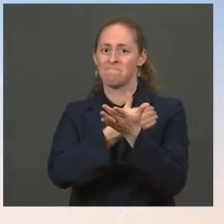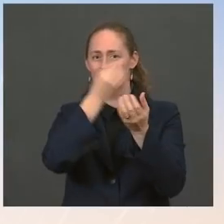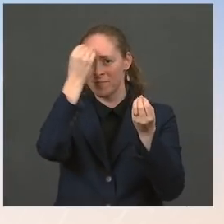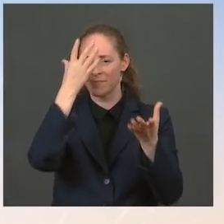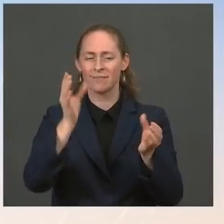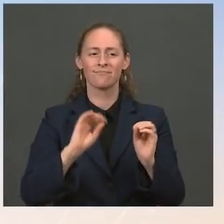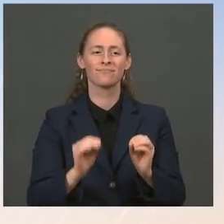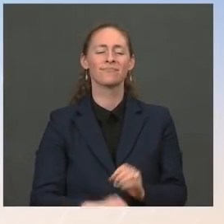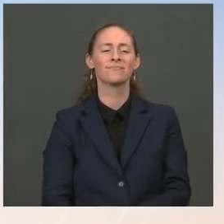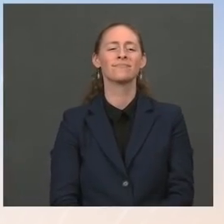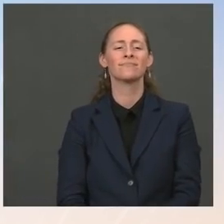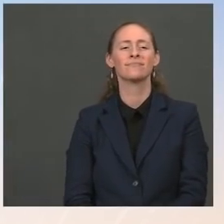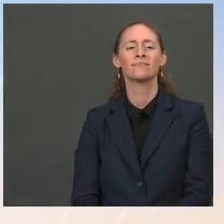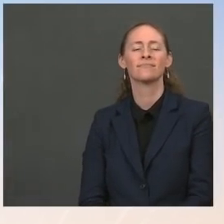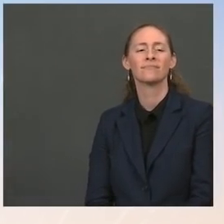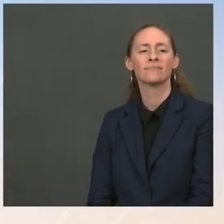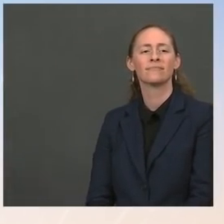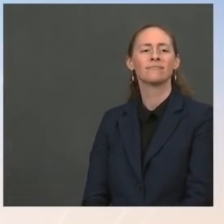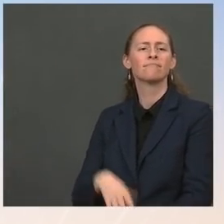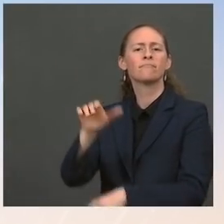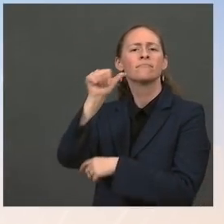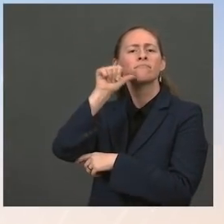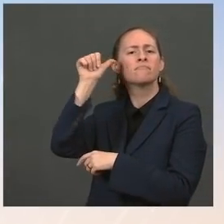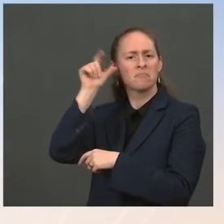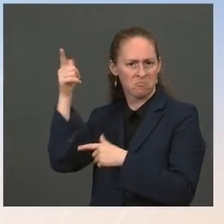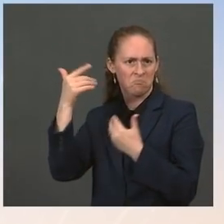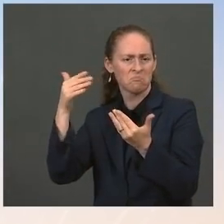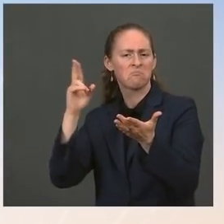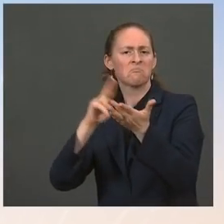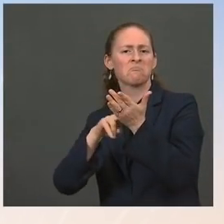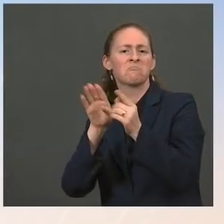he would sign a reconciliation bill that included the Hyde Amendment.